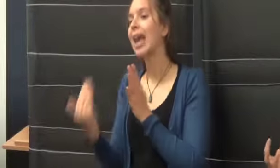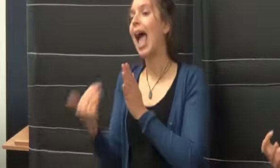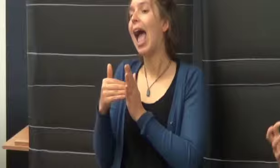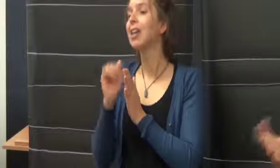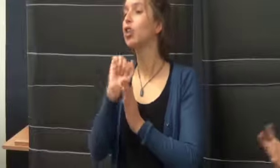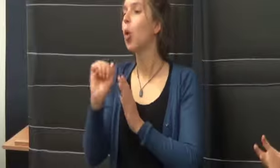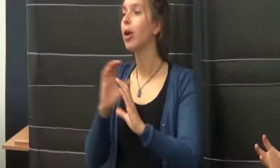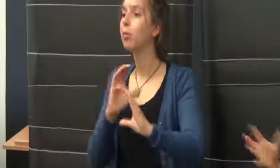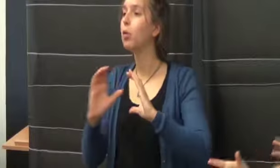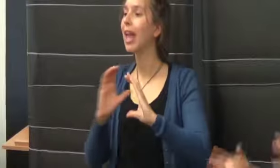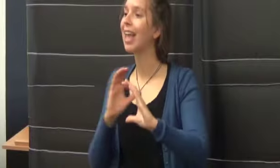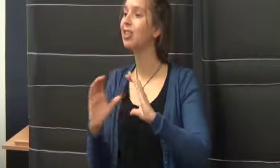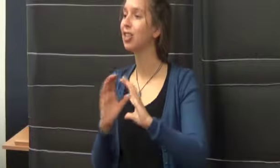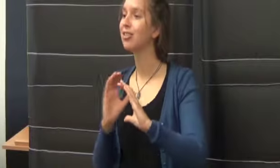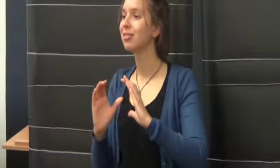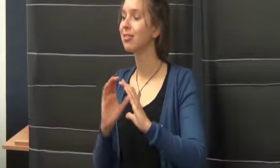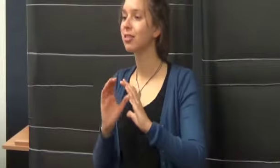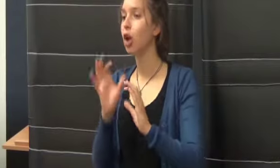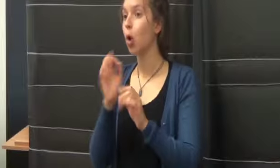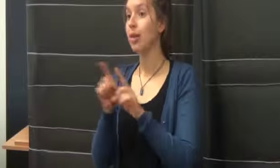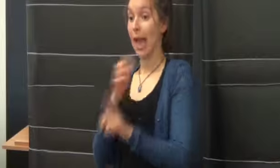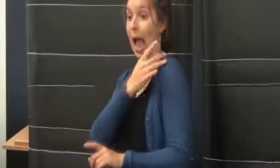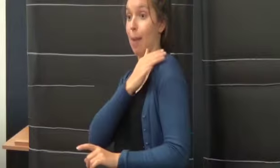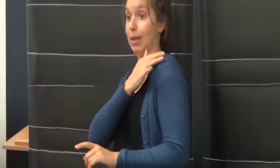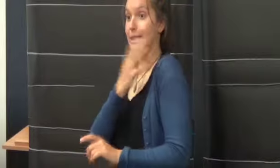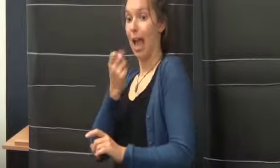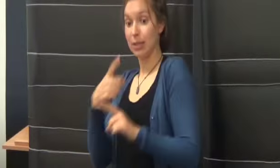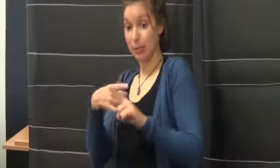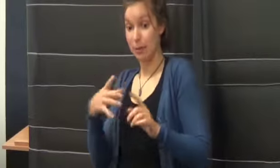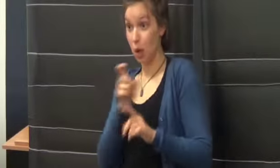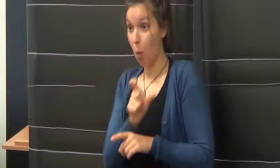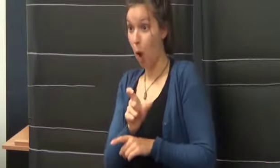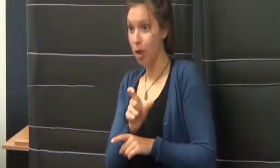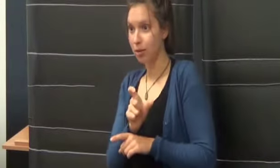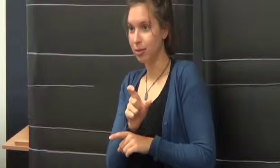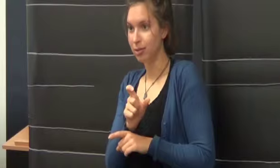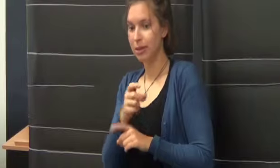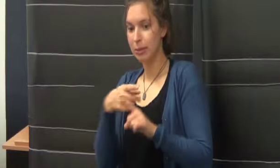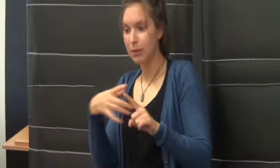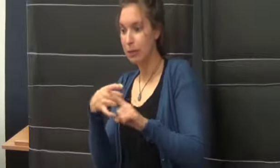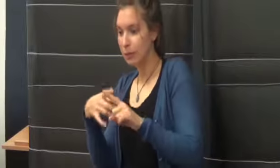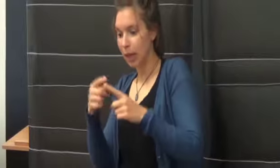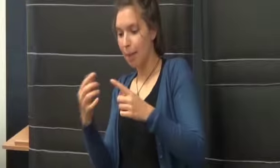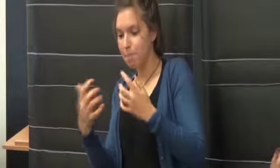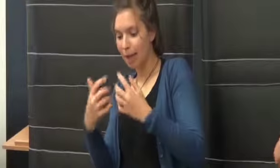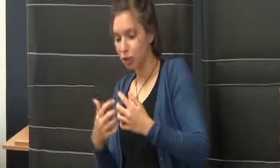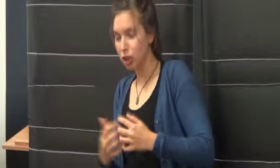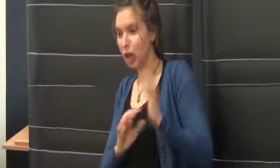It's not like in haptics there's a word for everything that there will be a sign for.